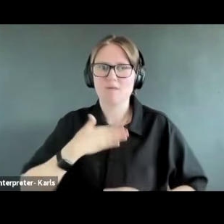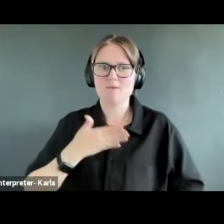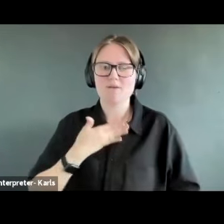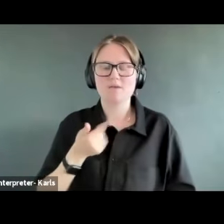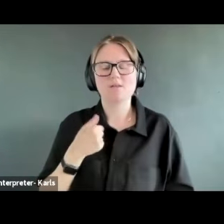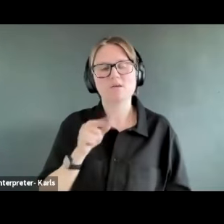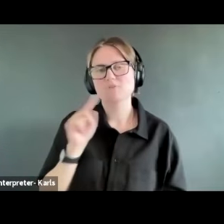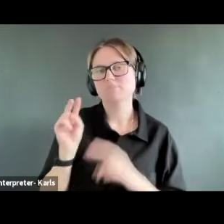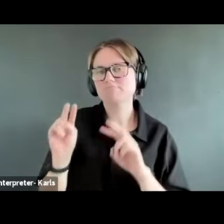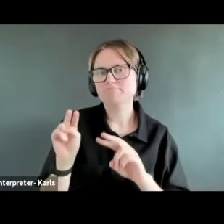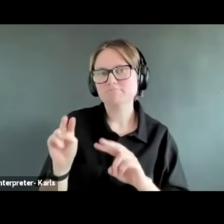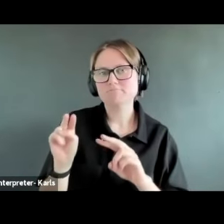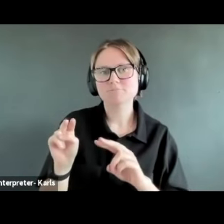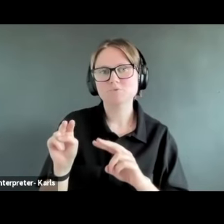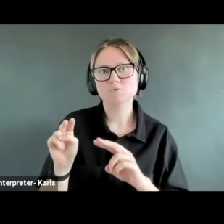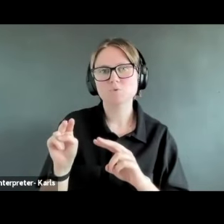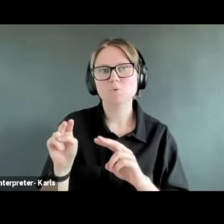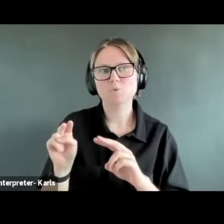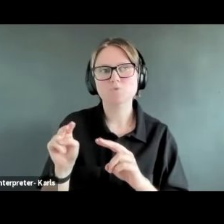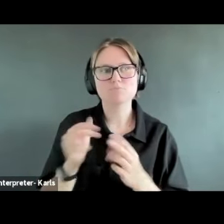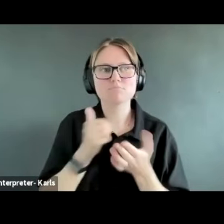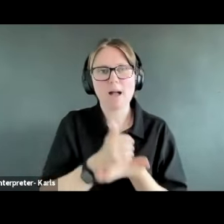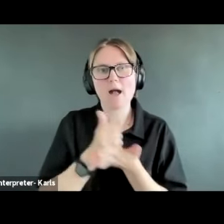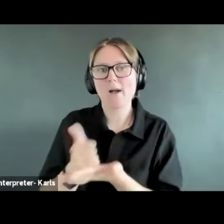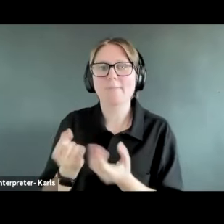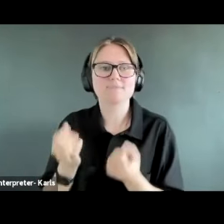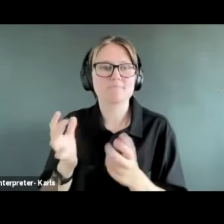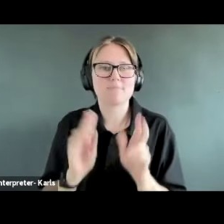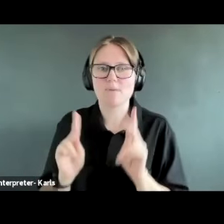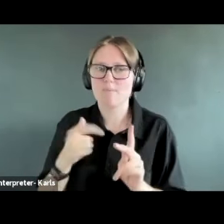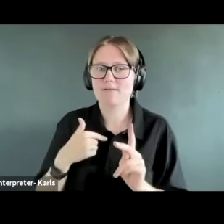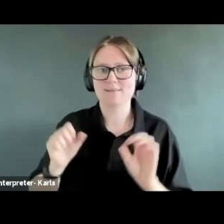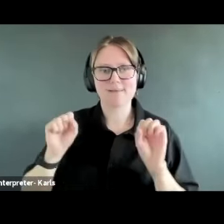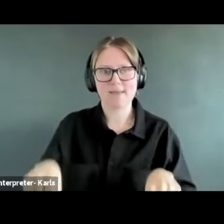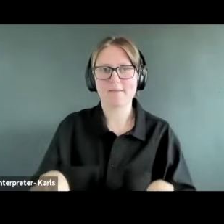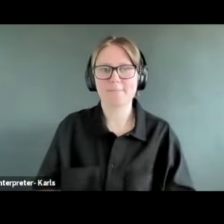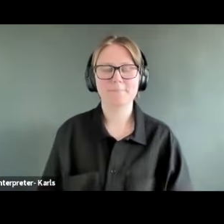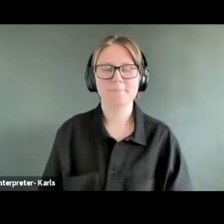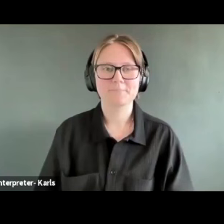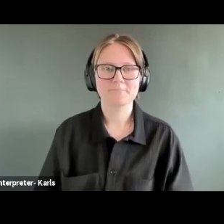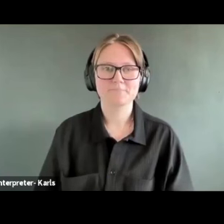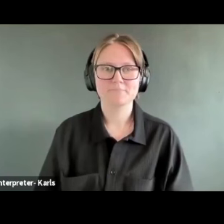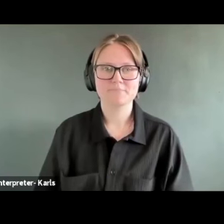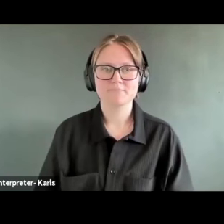able to help as many people as I can. And I'm really excited.